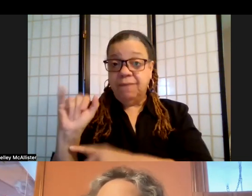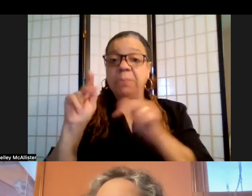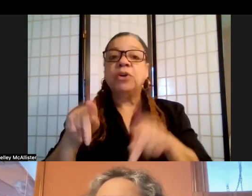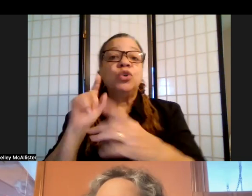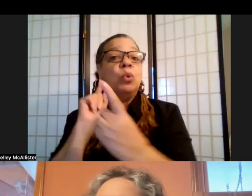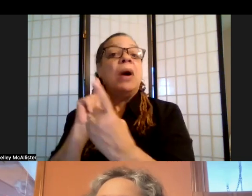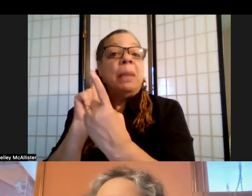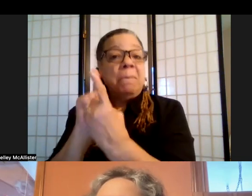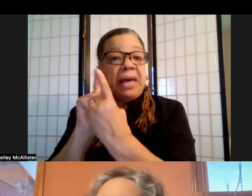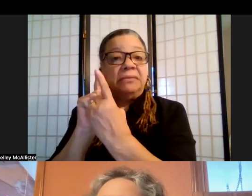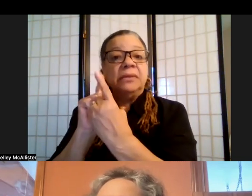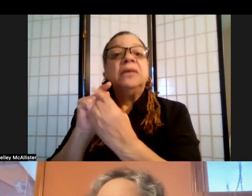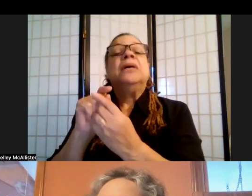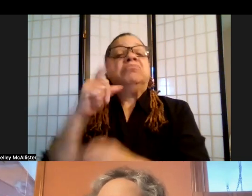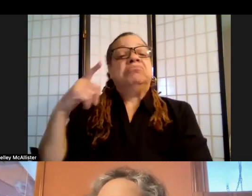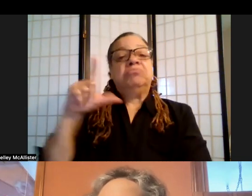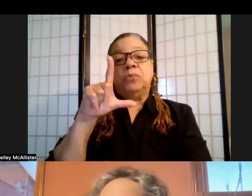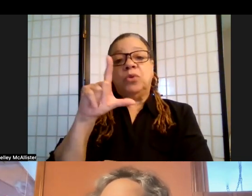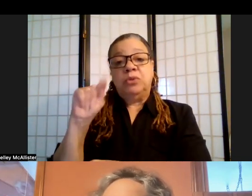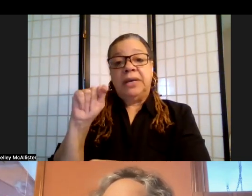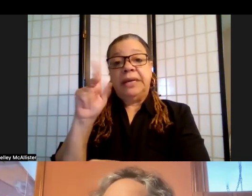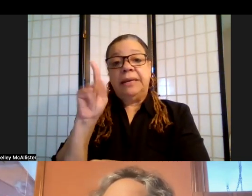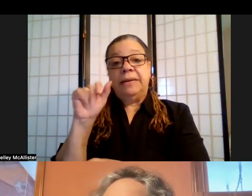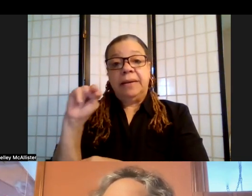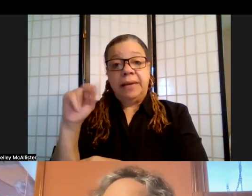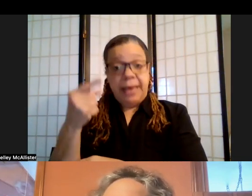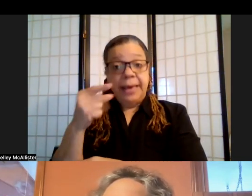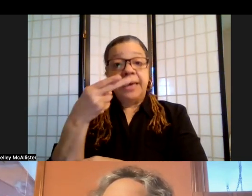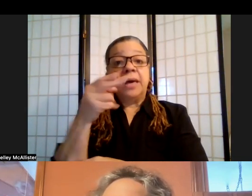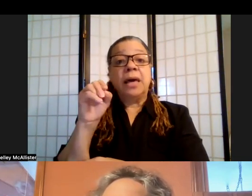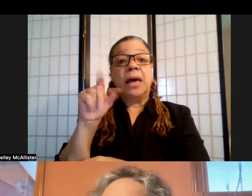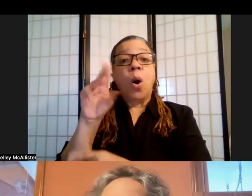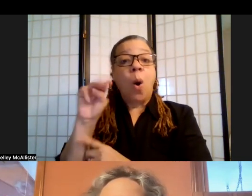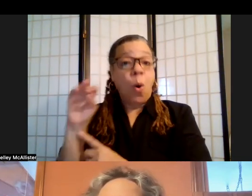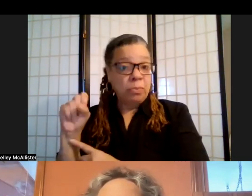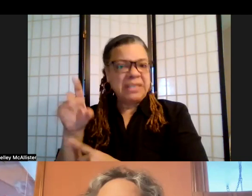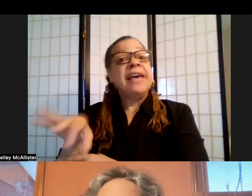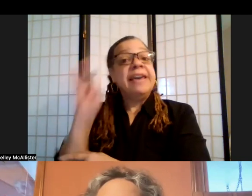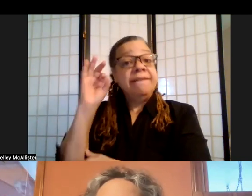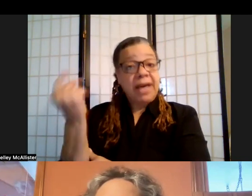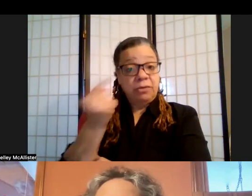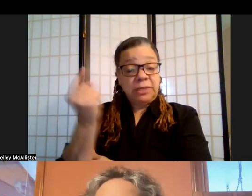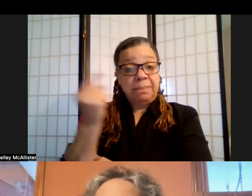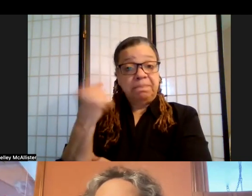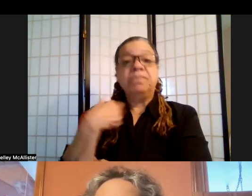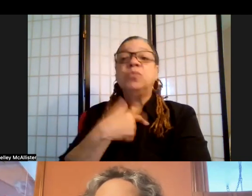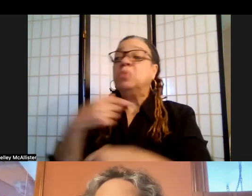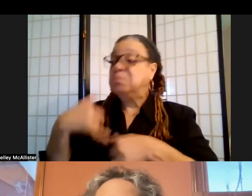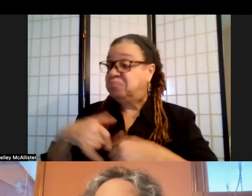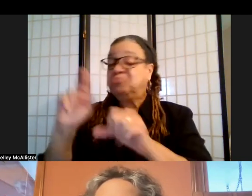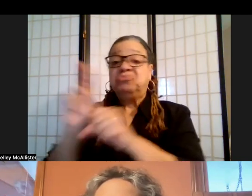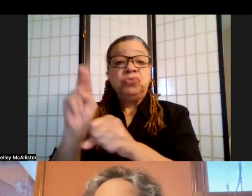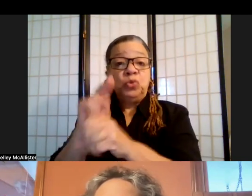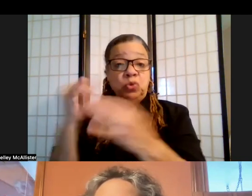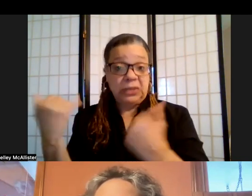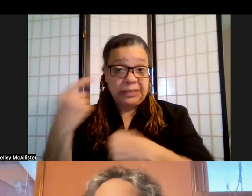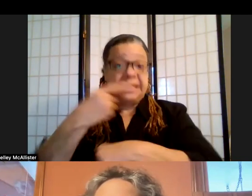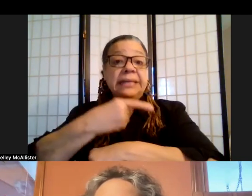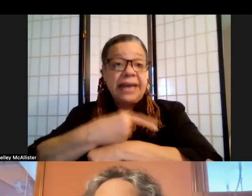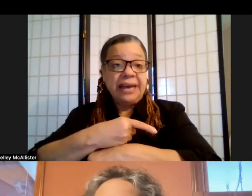Lieutenant King Holmes and his discovery that is still used to tackle a particularly nasty form of